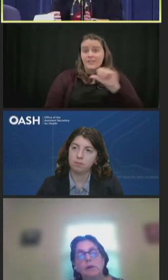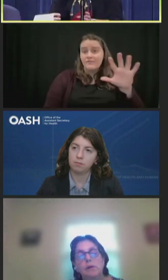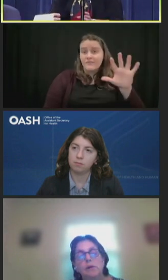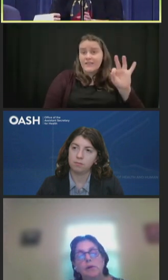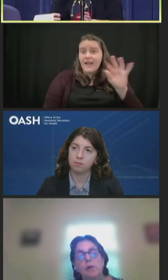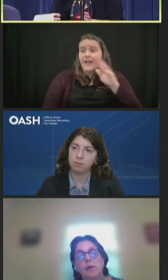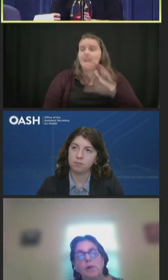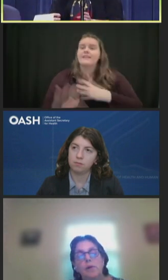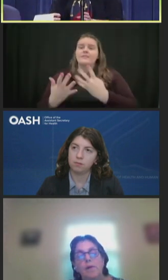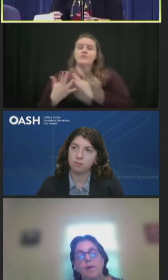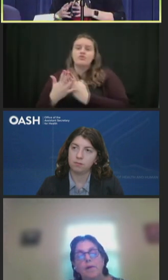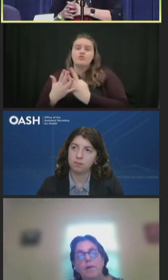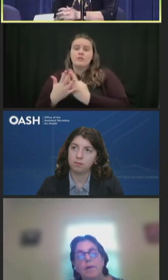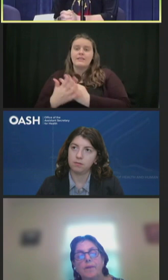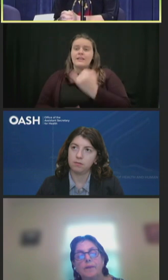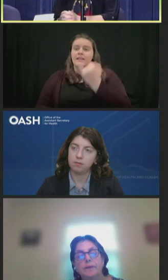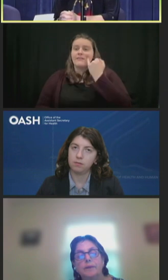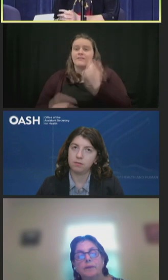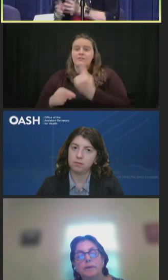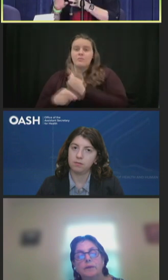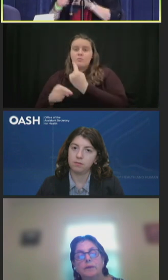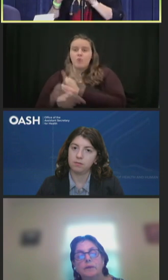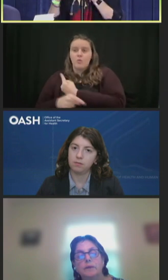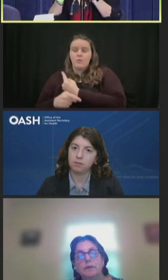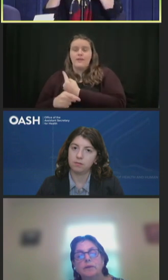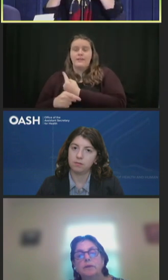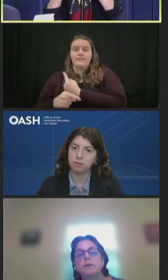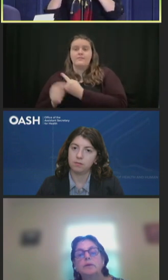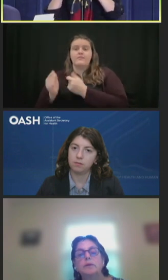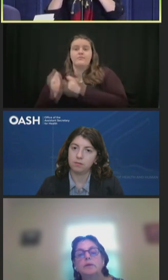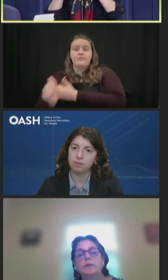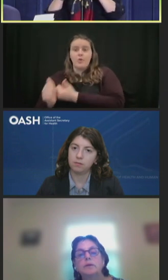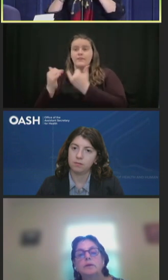under current recommendations. But trying to couple these two together,